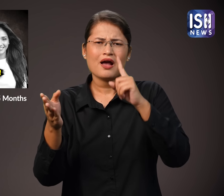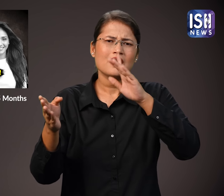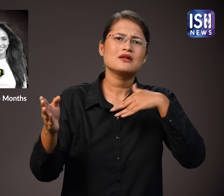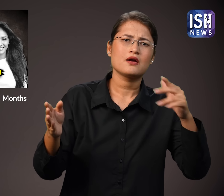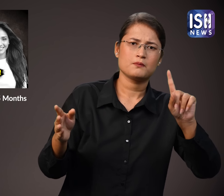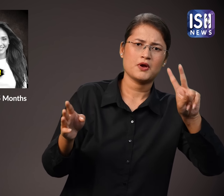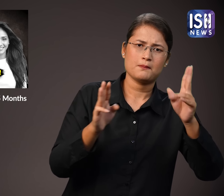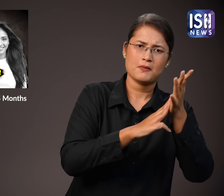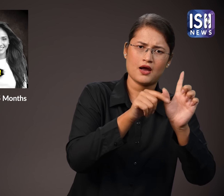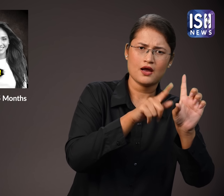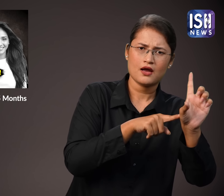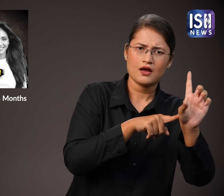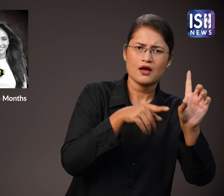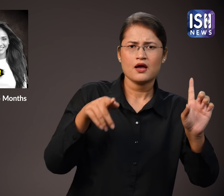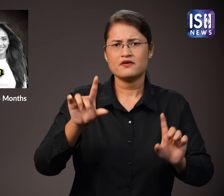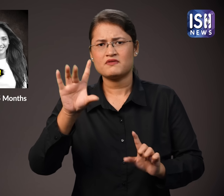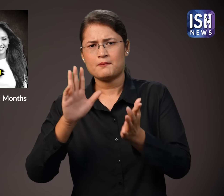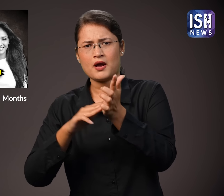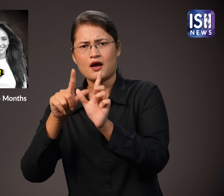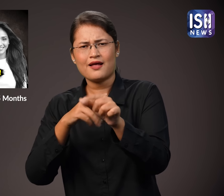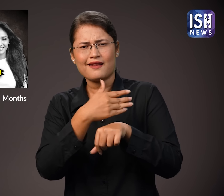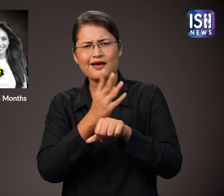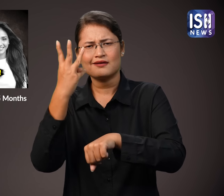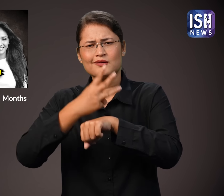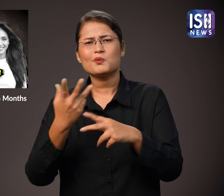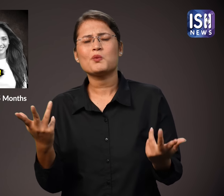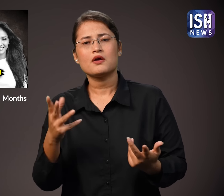Twisha had died on 12th May, meaning the FIR was filed nearly three days later on 15th May.